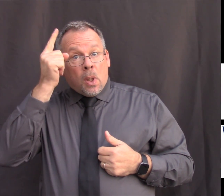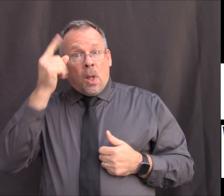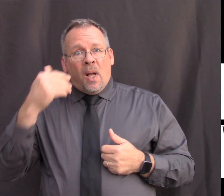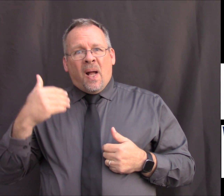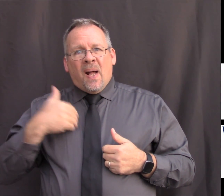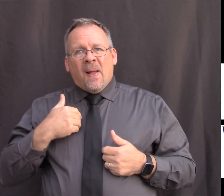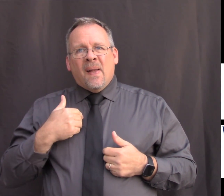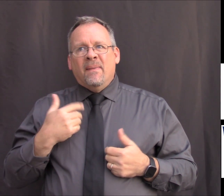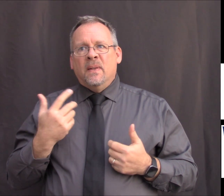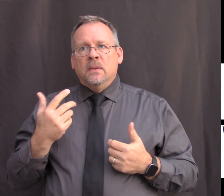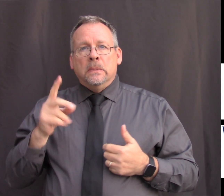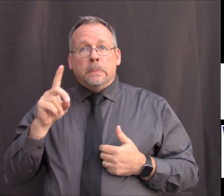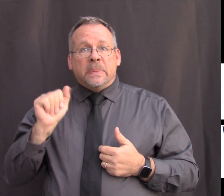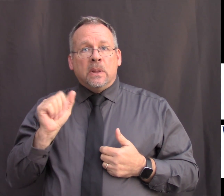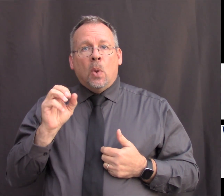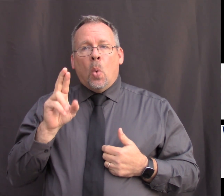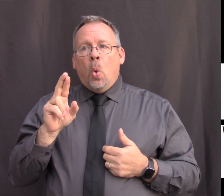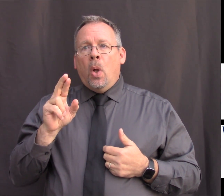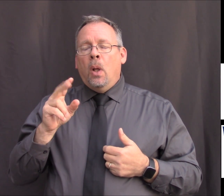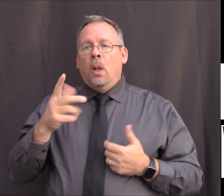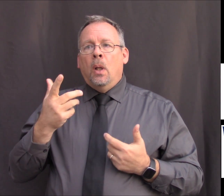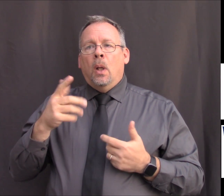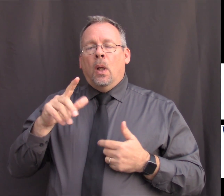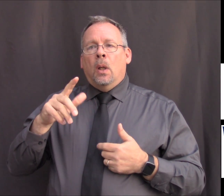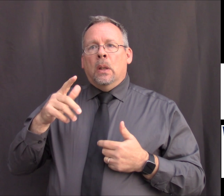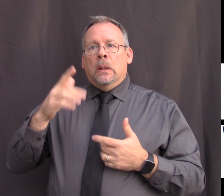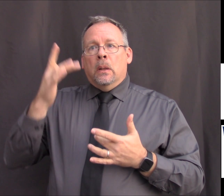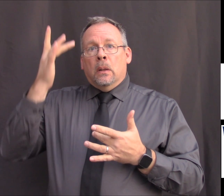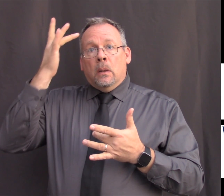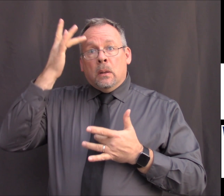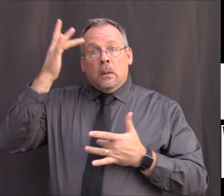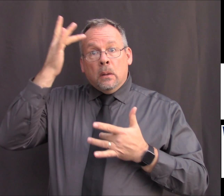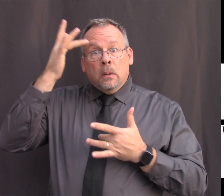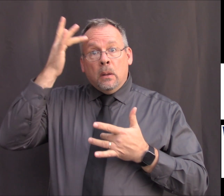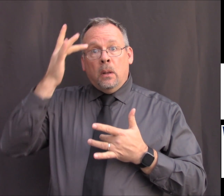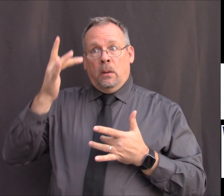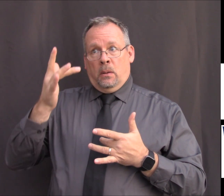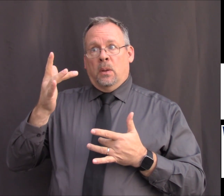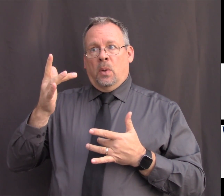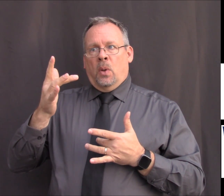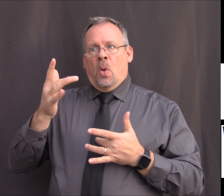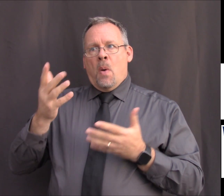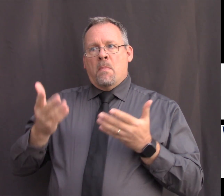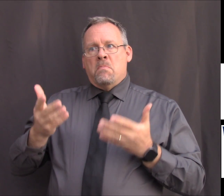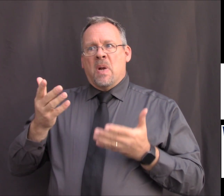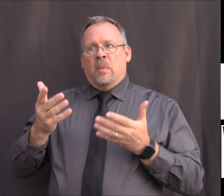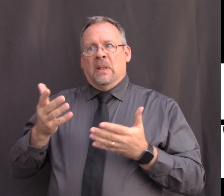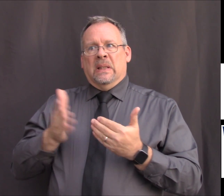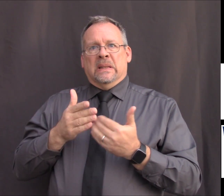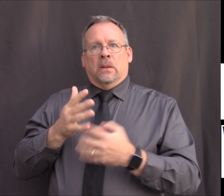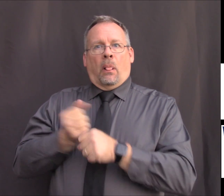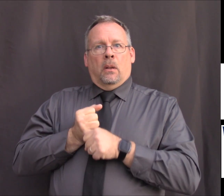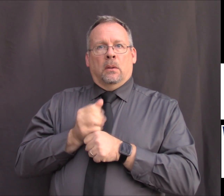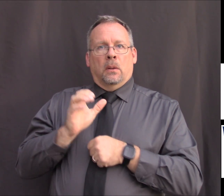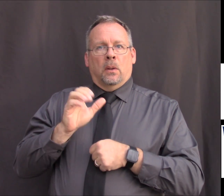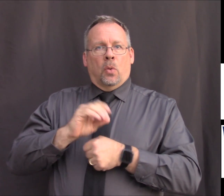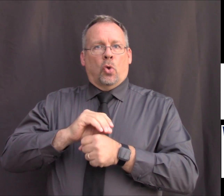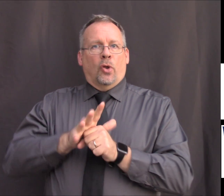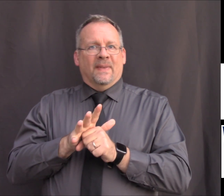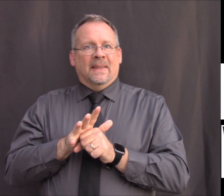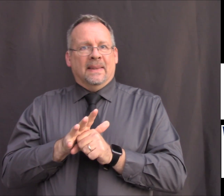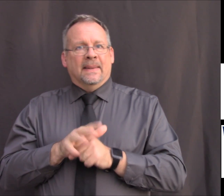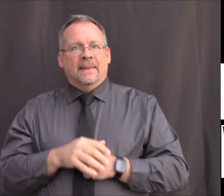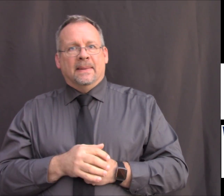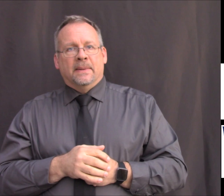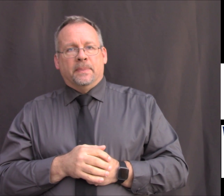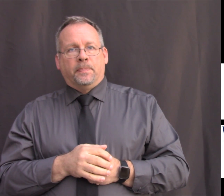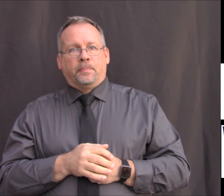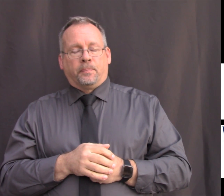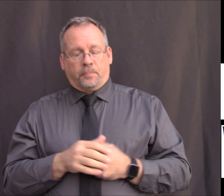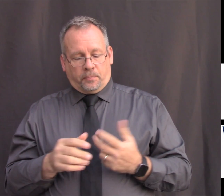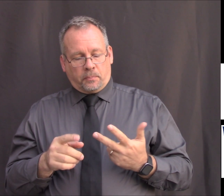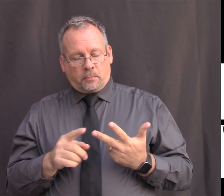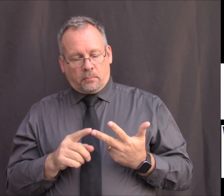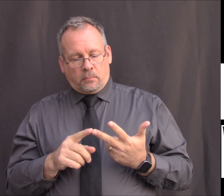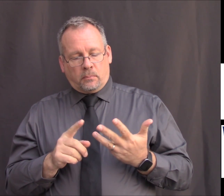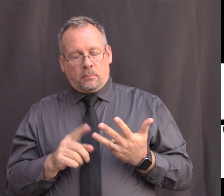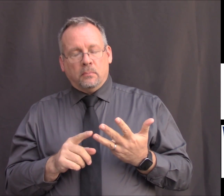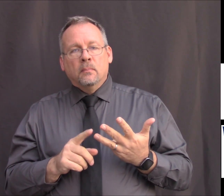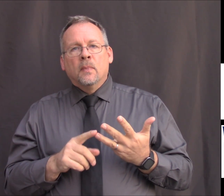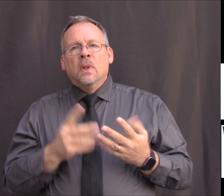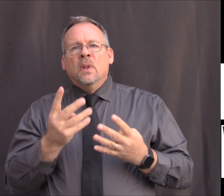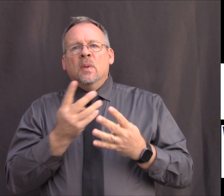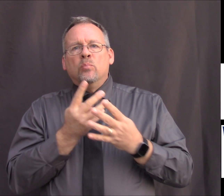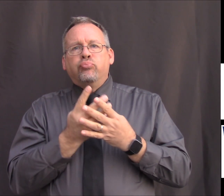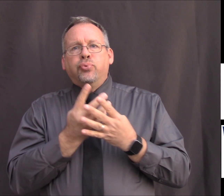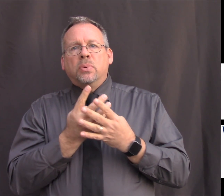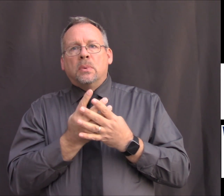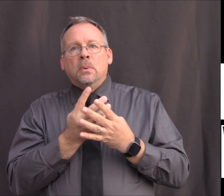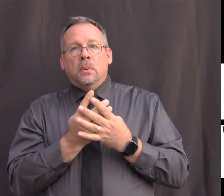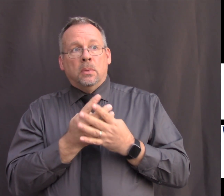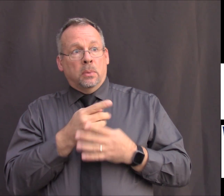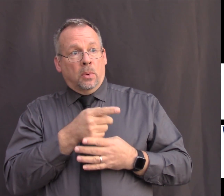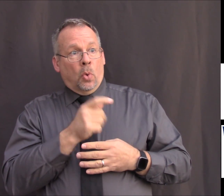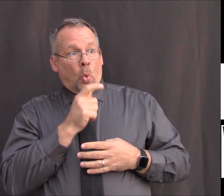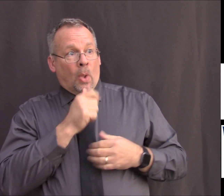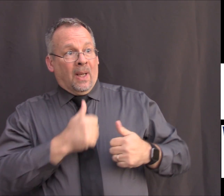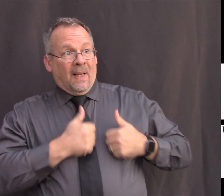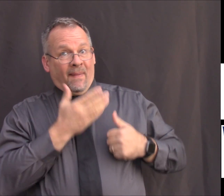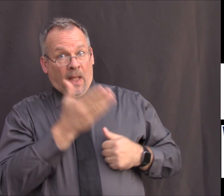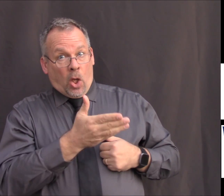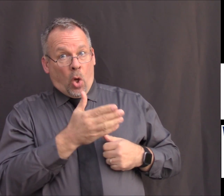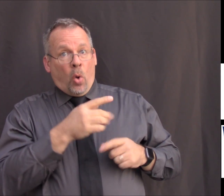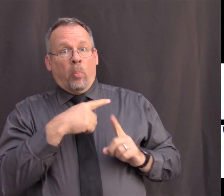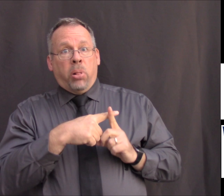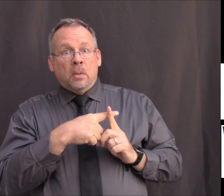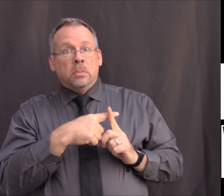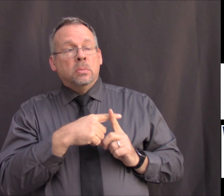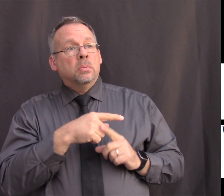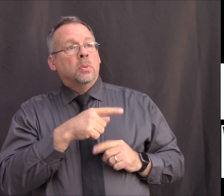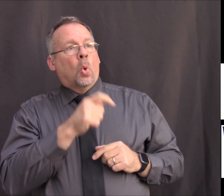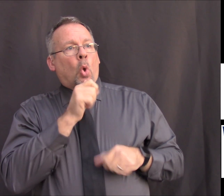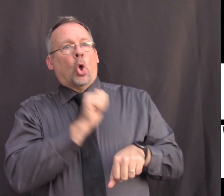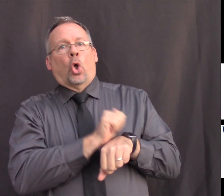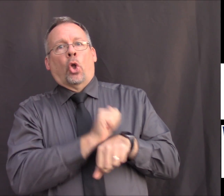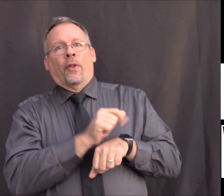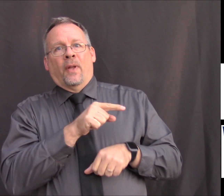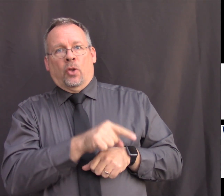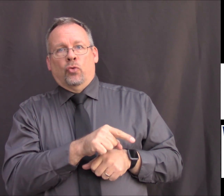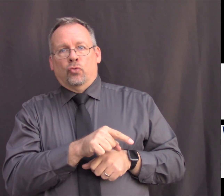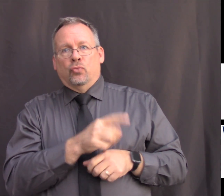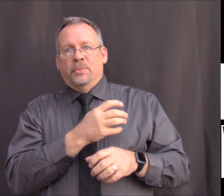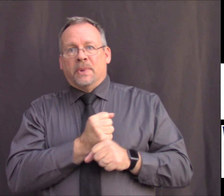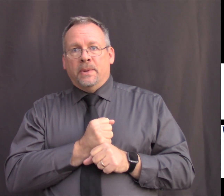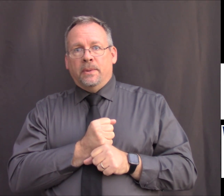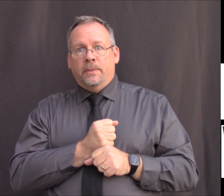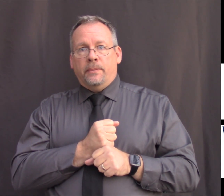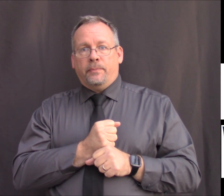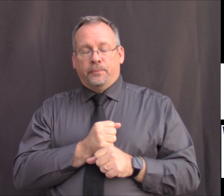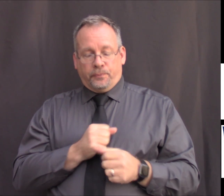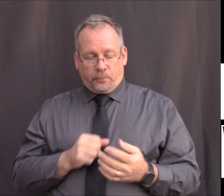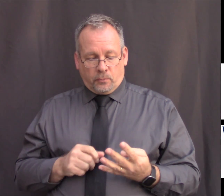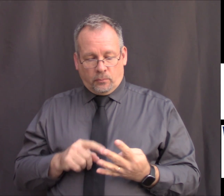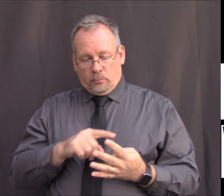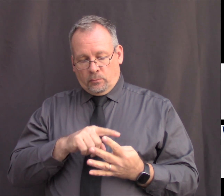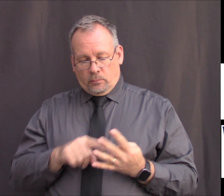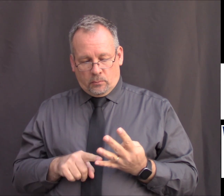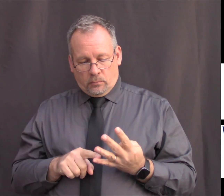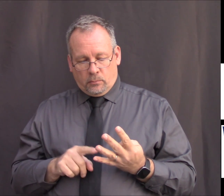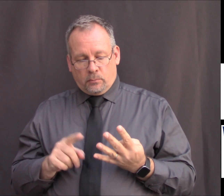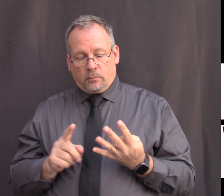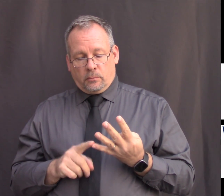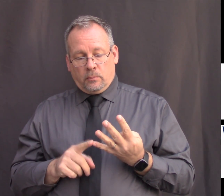condition or disability that increases their risk of severe illness from COVID-19, and people living in correctional facilities,